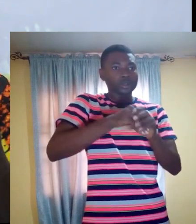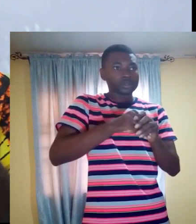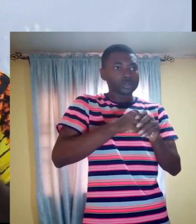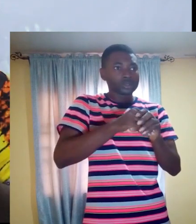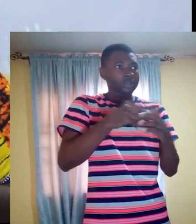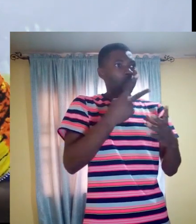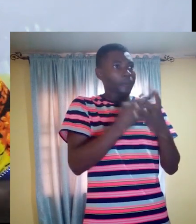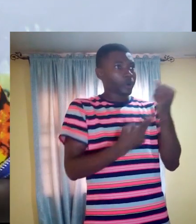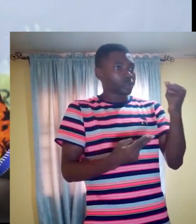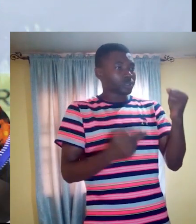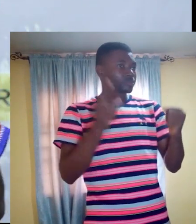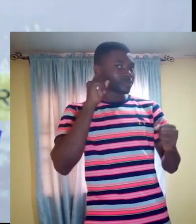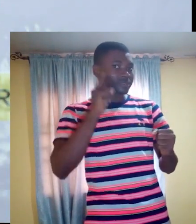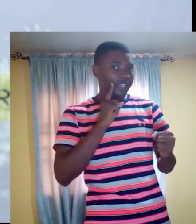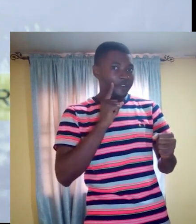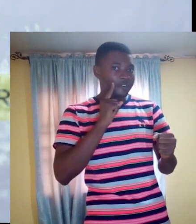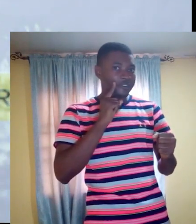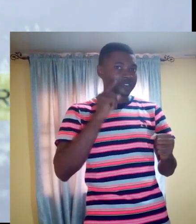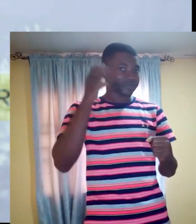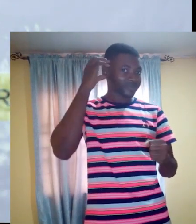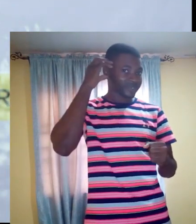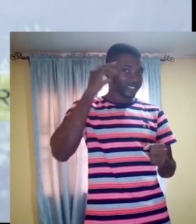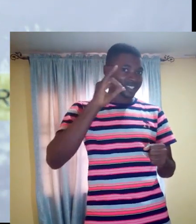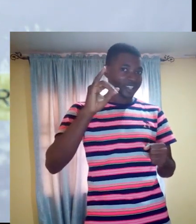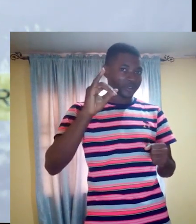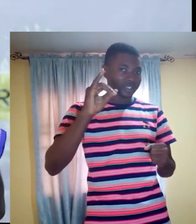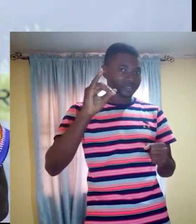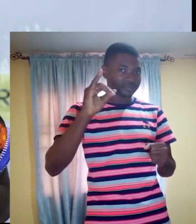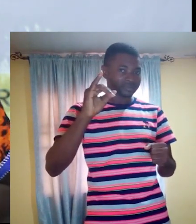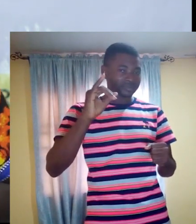hearing, “Everyone” includes both you and me.